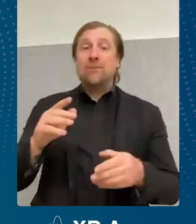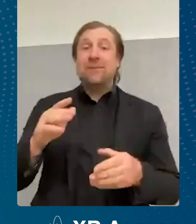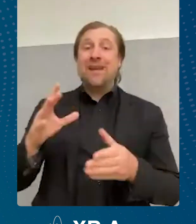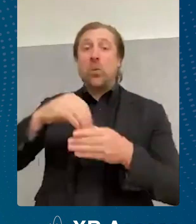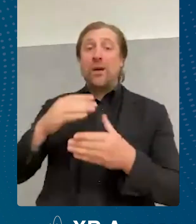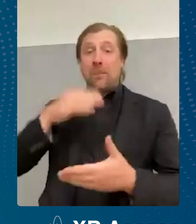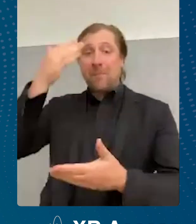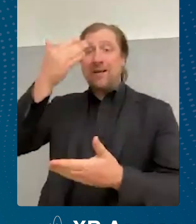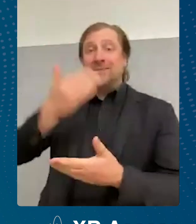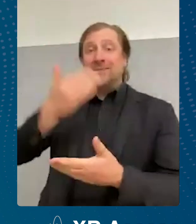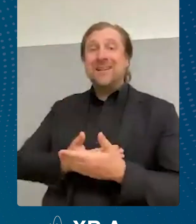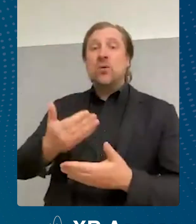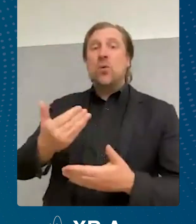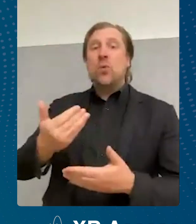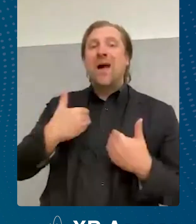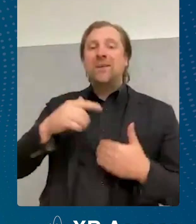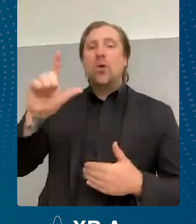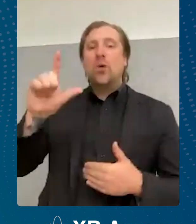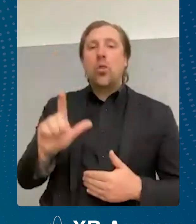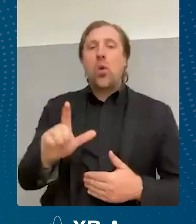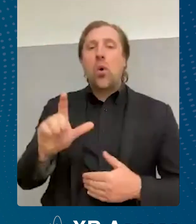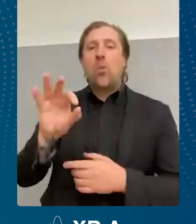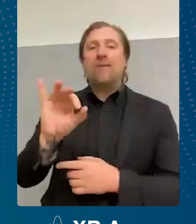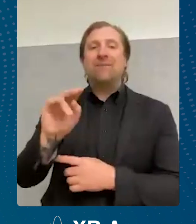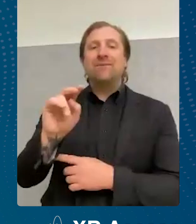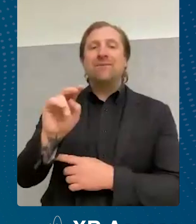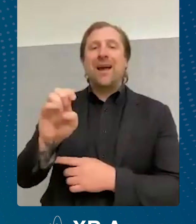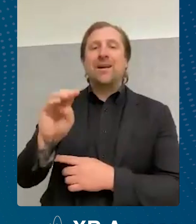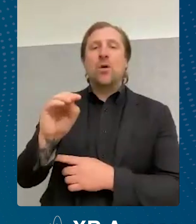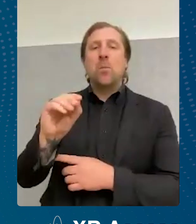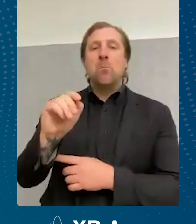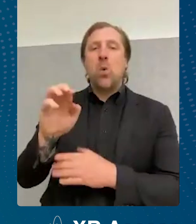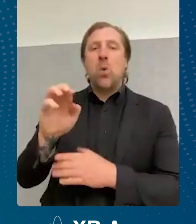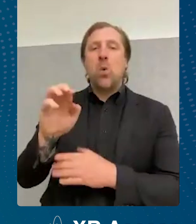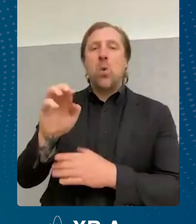who has low fine motor skills and people who